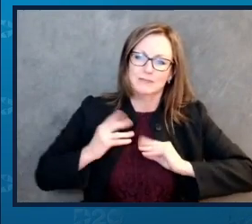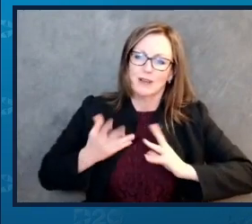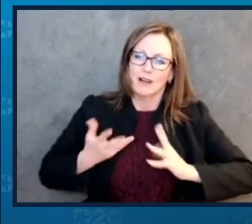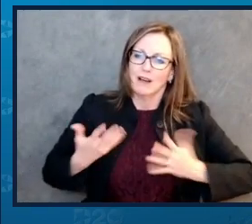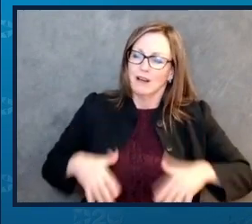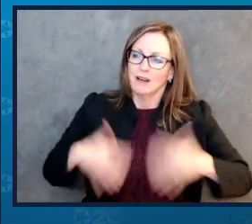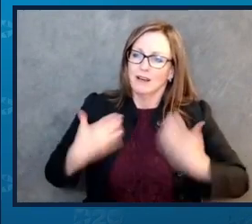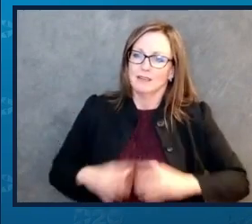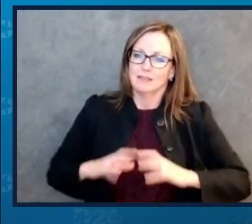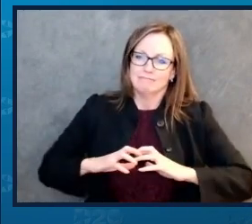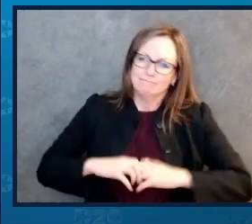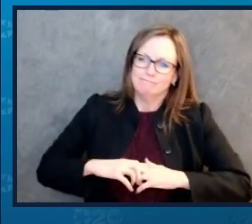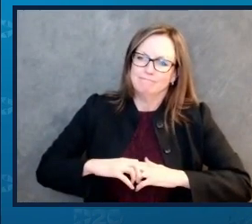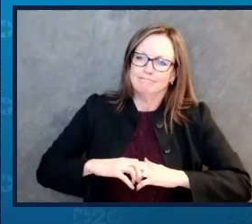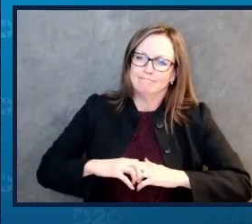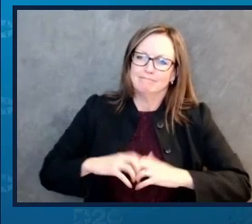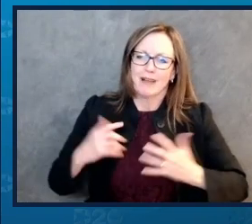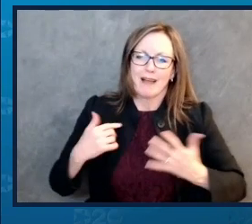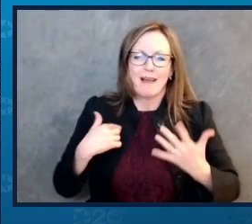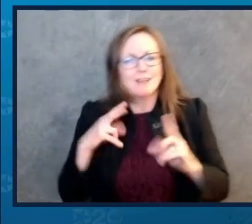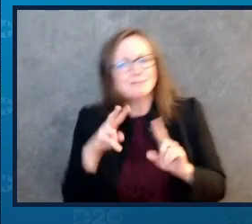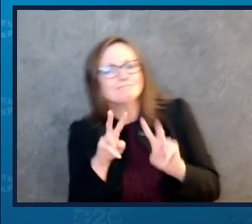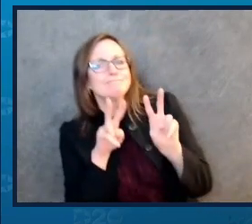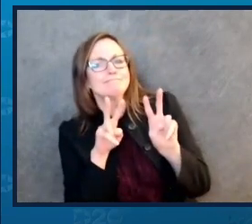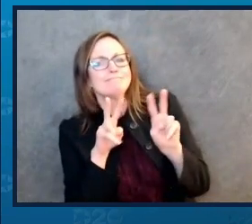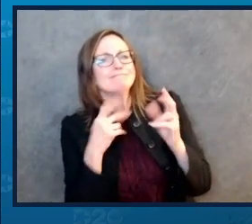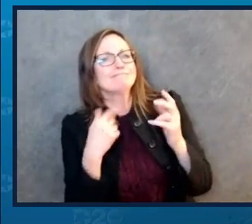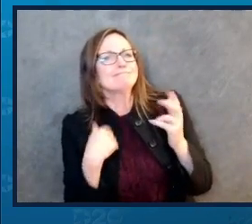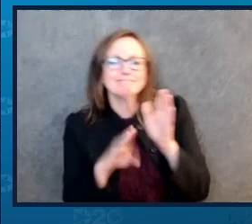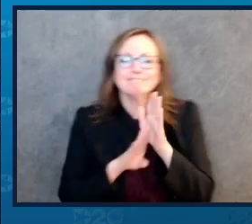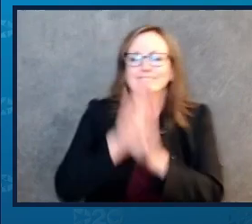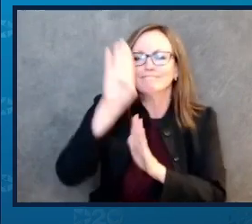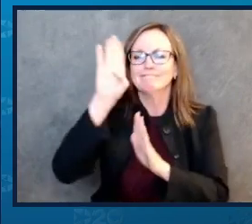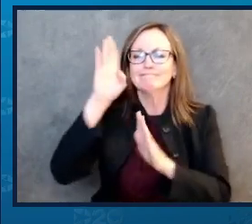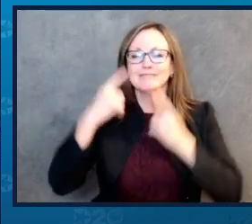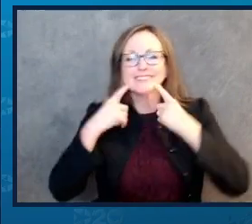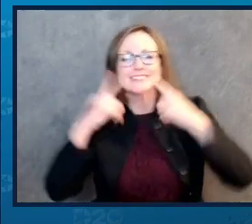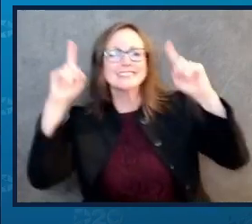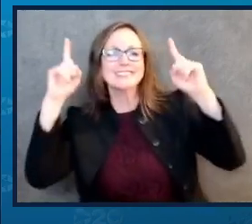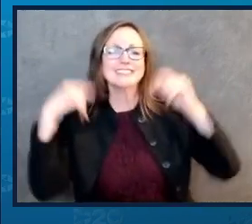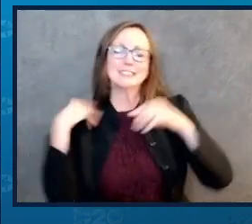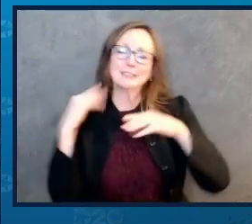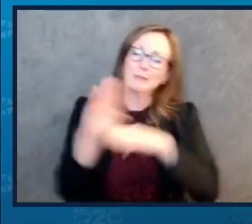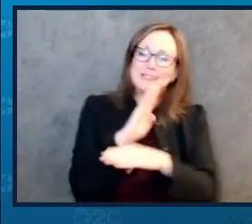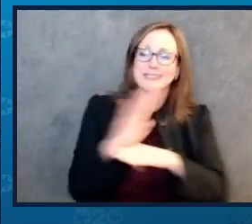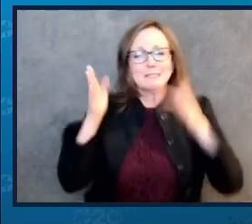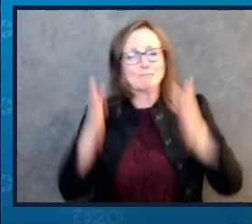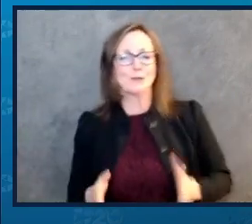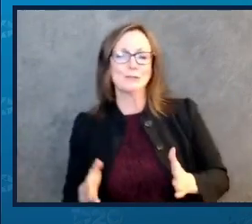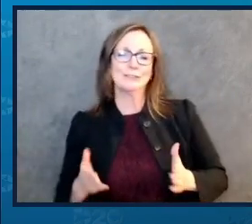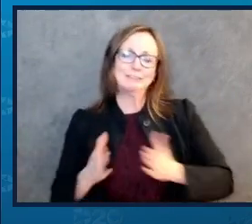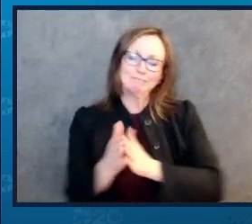SUCCESSFUL CAREER FOR NOT ONLY MYSELF, BUT 100 EM HE EOFEES. EMPLOYEE?